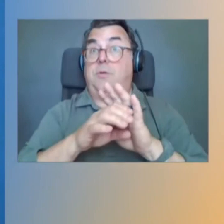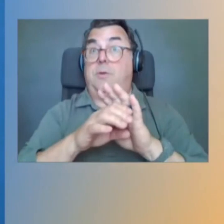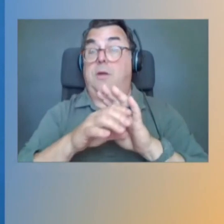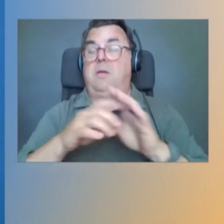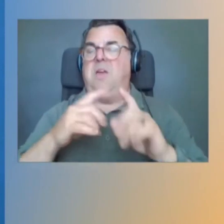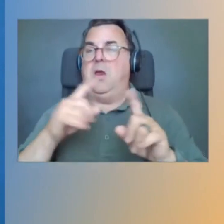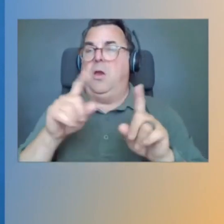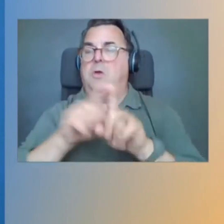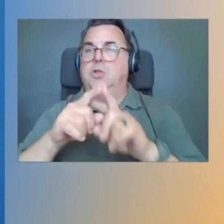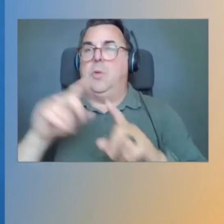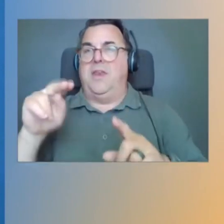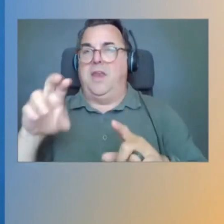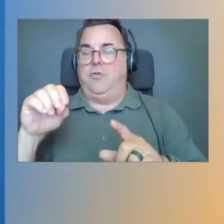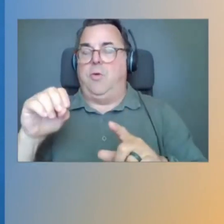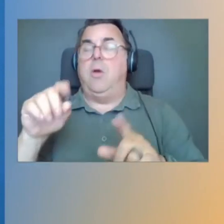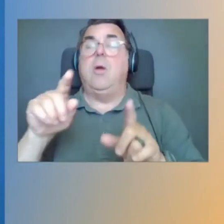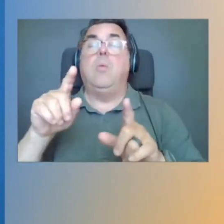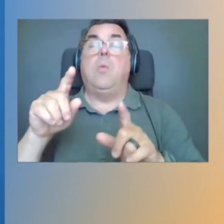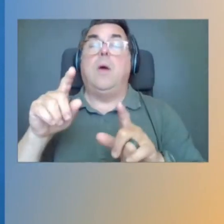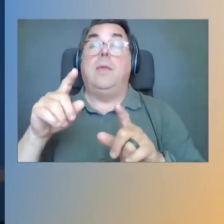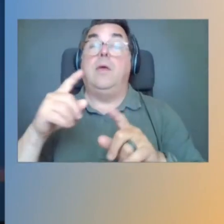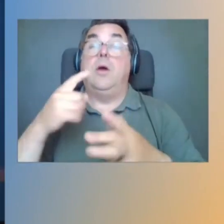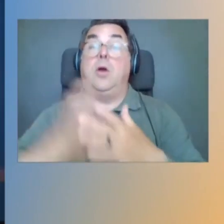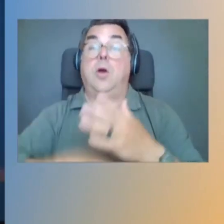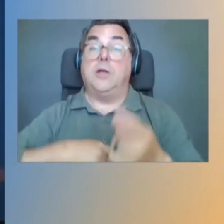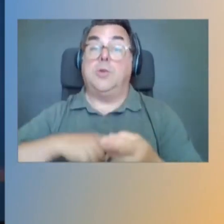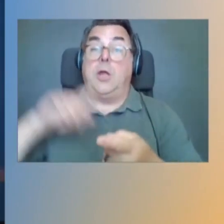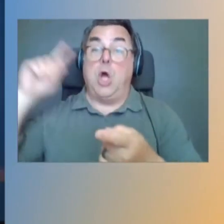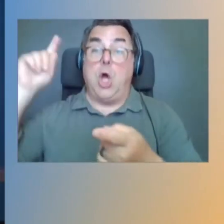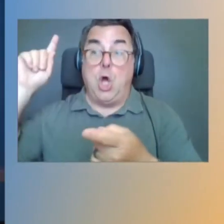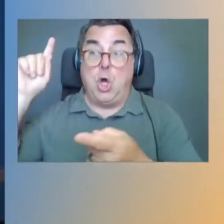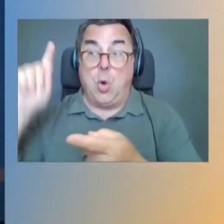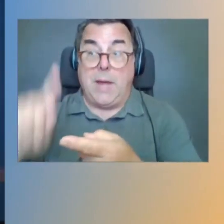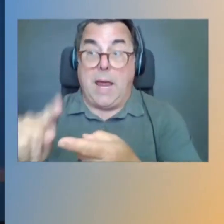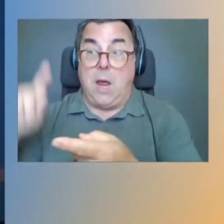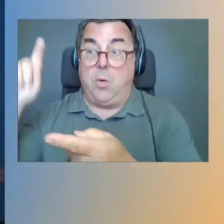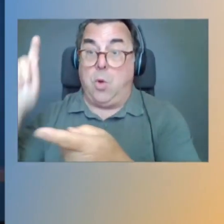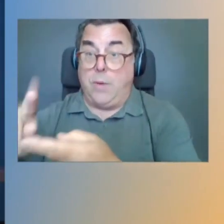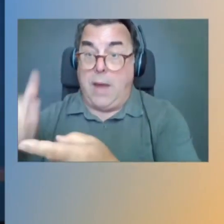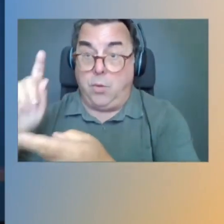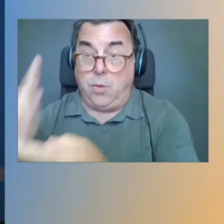We will continue to reduce cost, so that is something that will always help our customers,